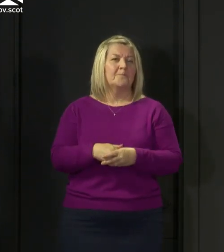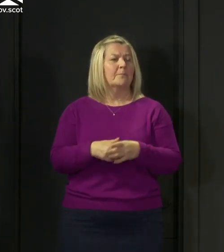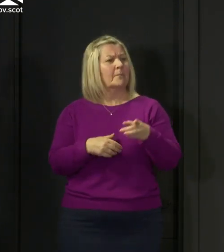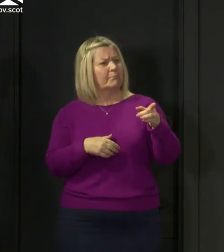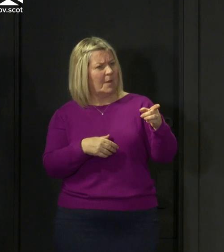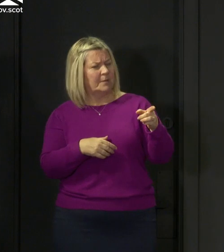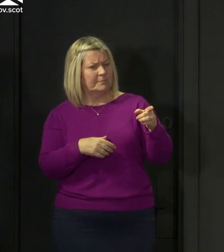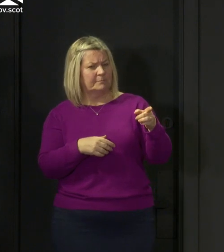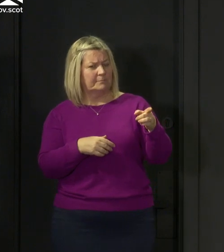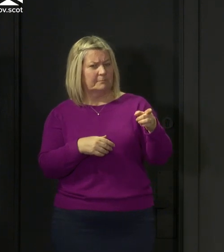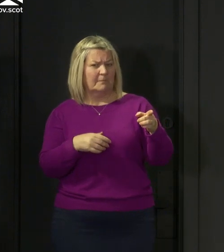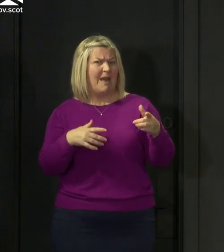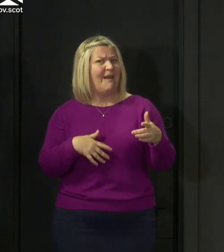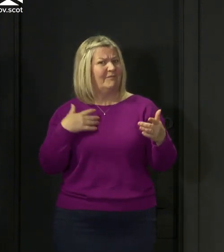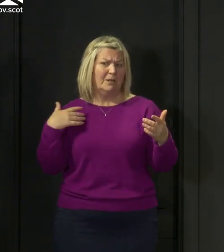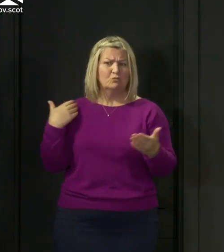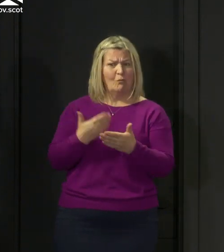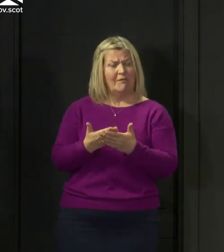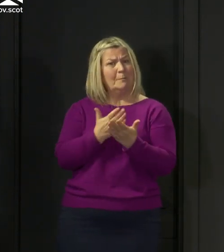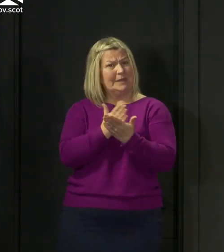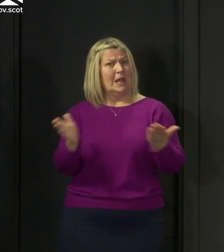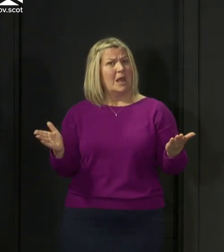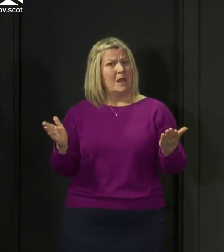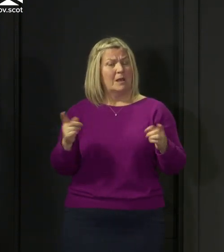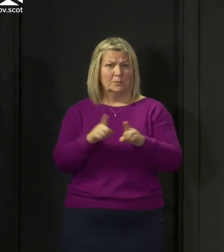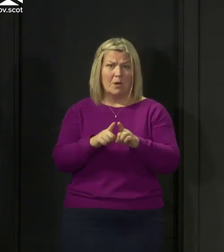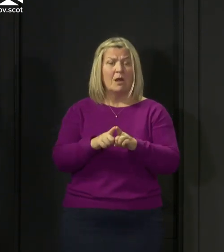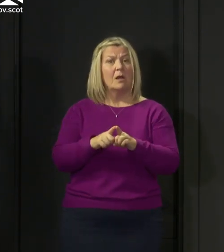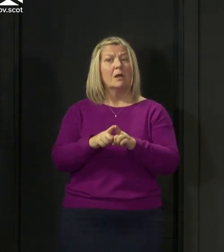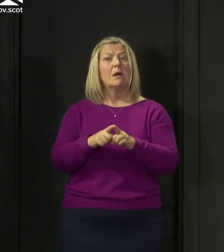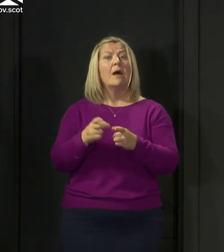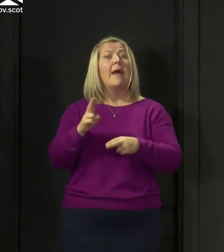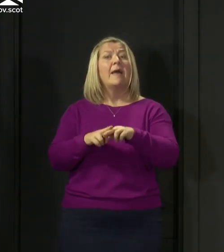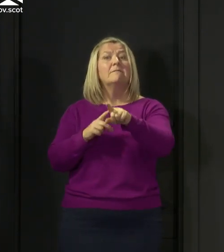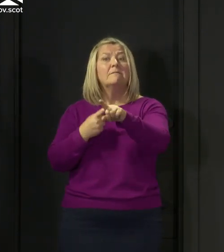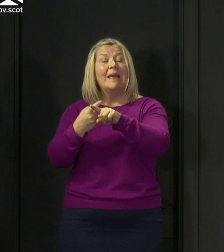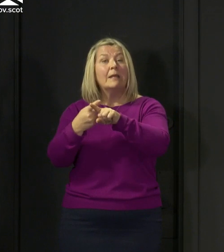made it very clear to people who may be watching in England that it is not ok to drive into